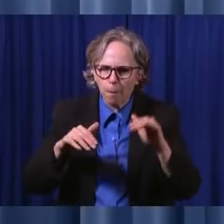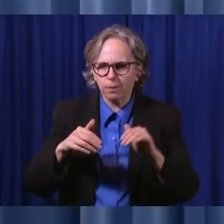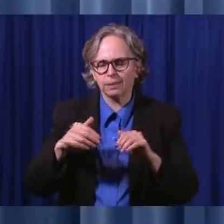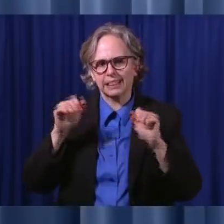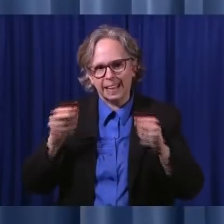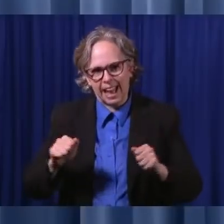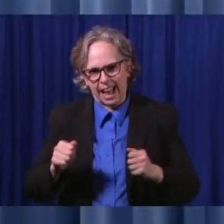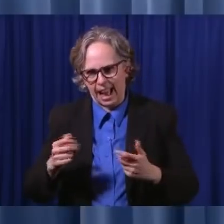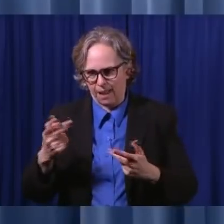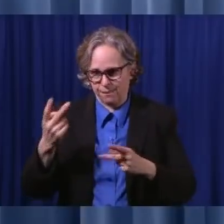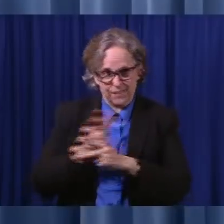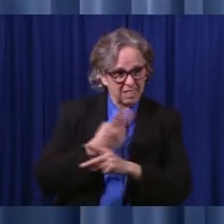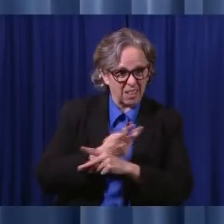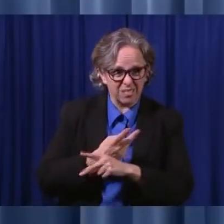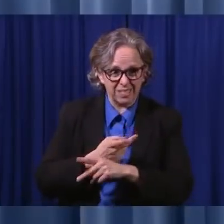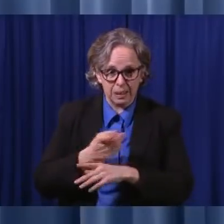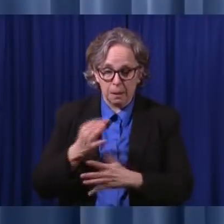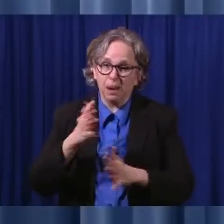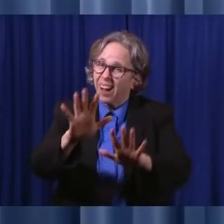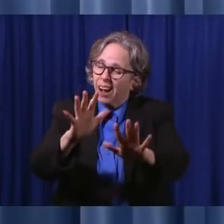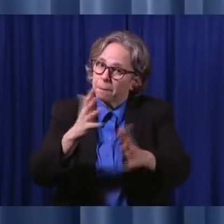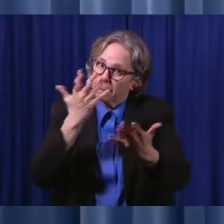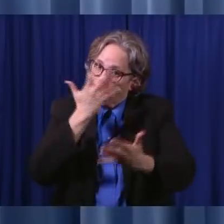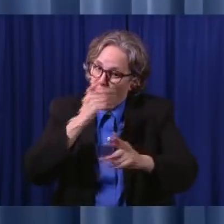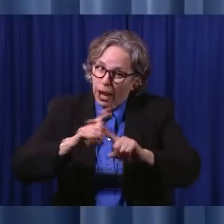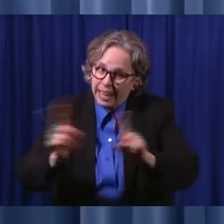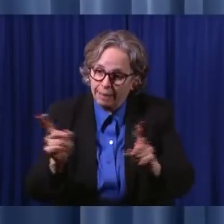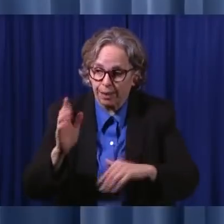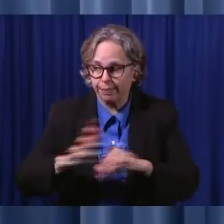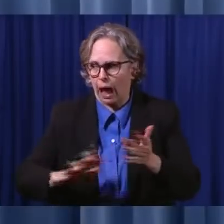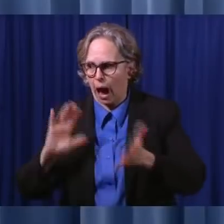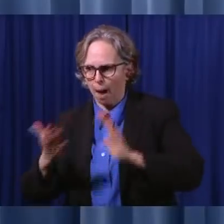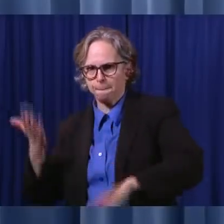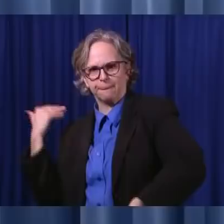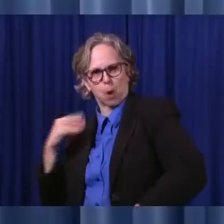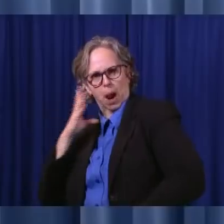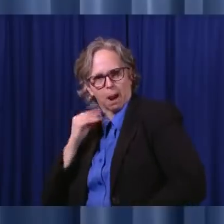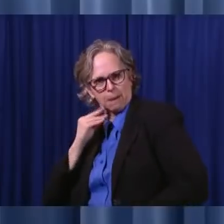WE HOPE, AND I CERTAINLY HOPE THAT EVERY FAIR